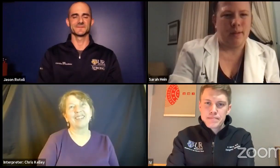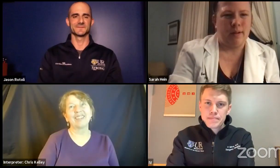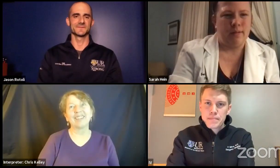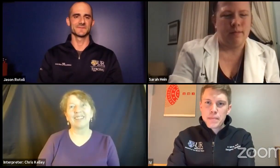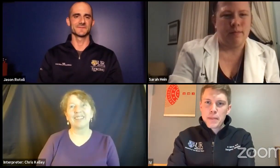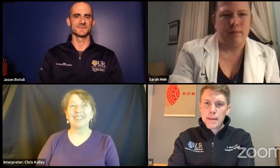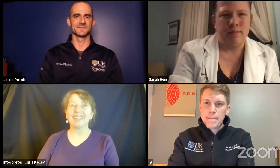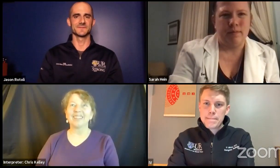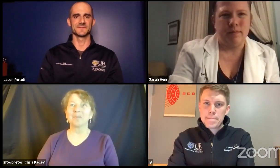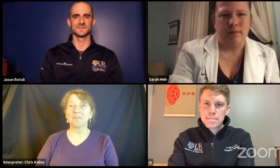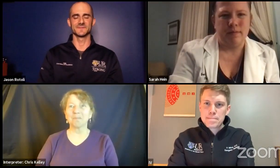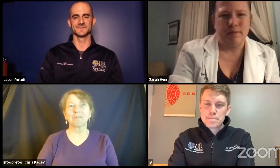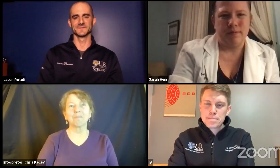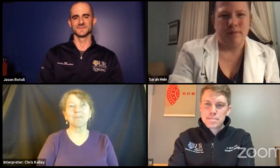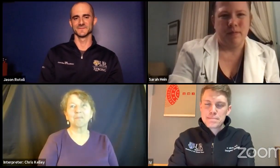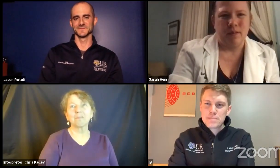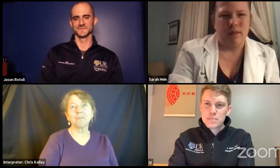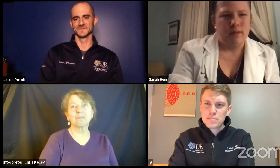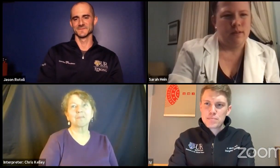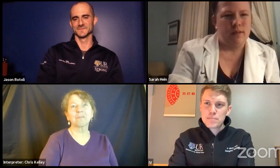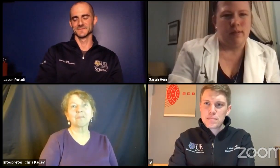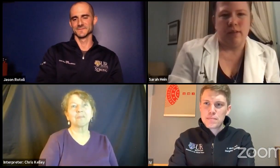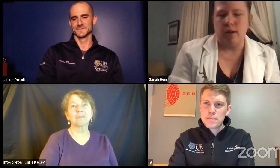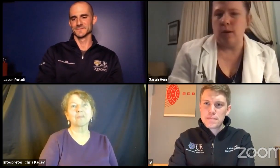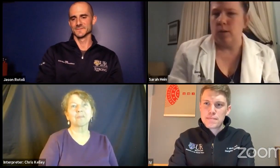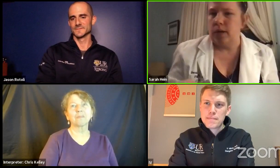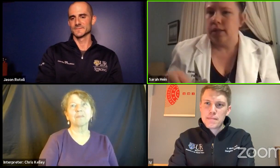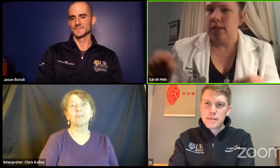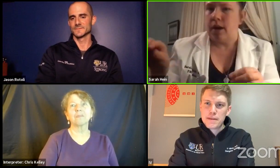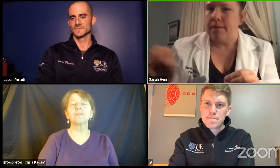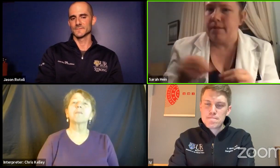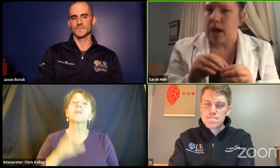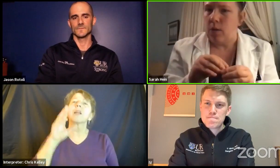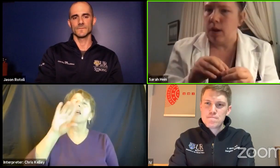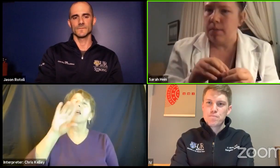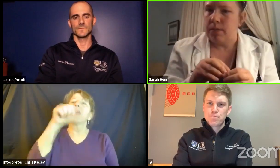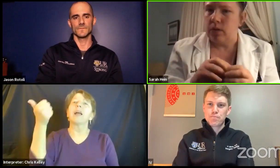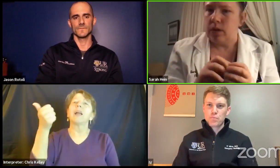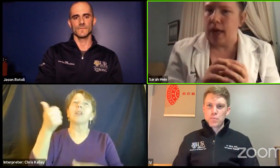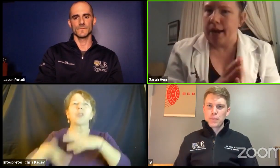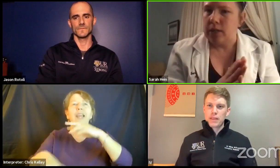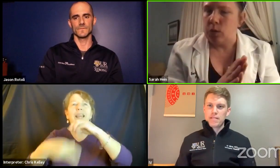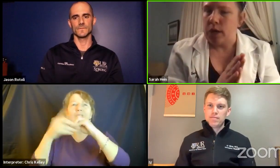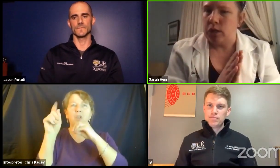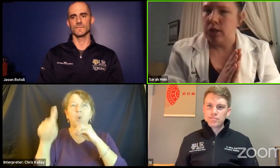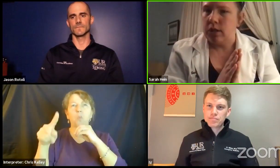immediately get them. But every now and then there are people that show up and they're